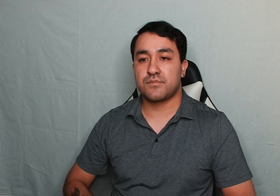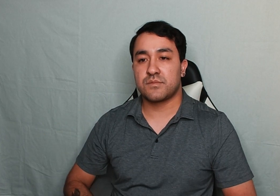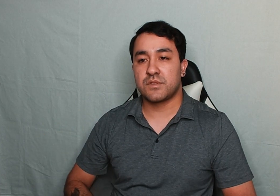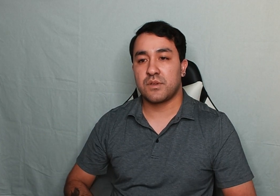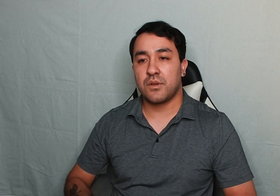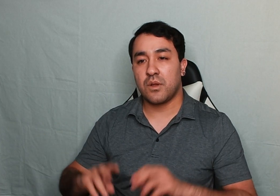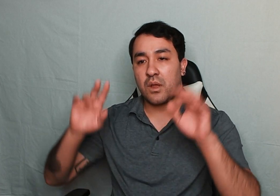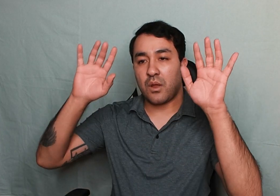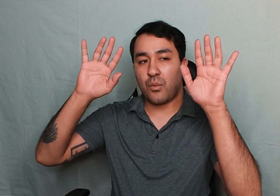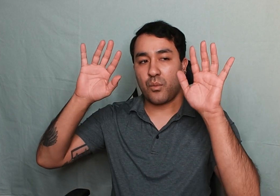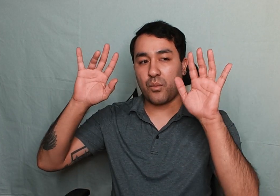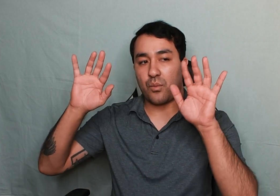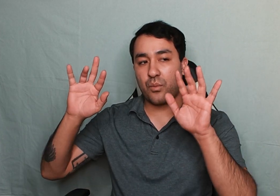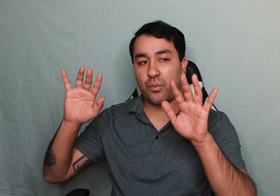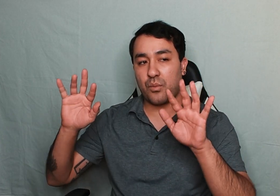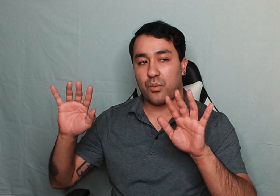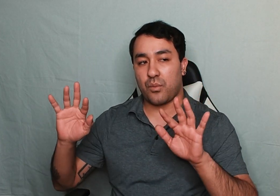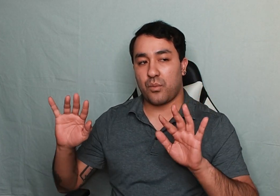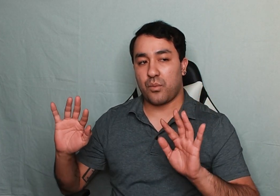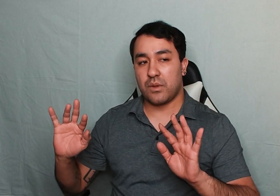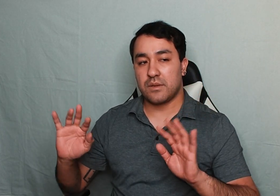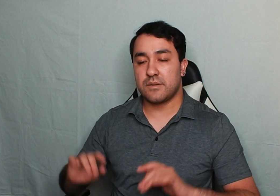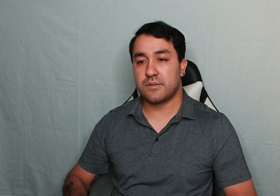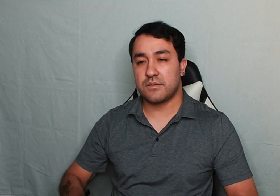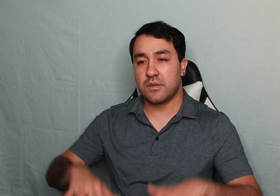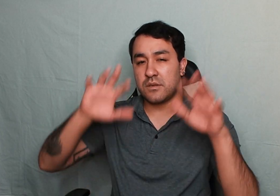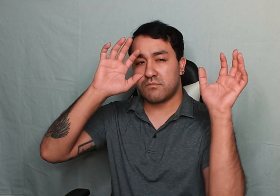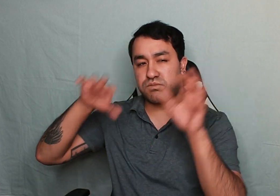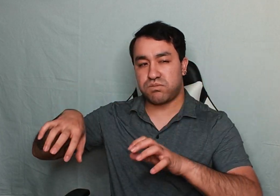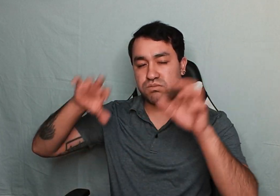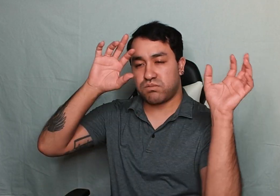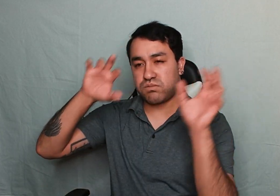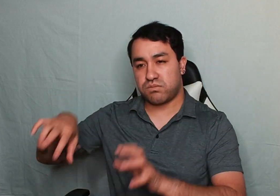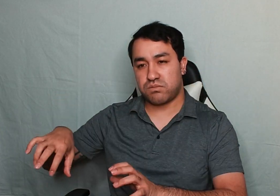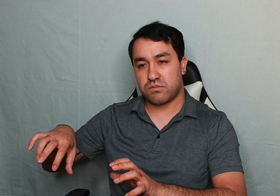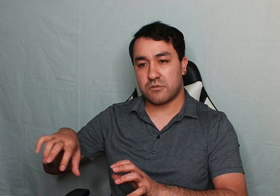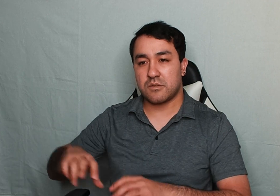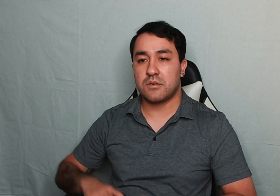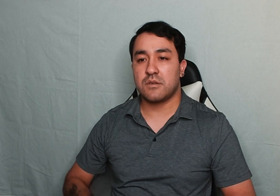RAIN-DRIZZLE RAIN-STORM